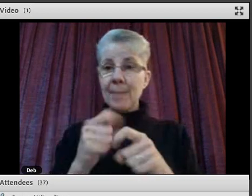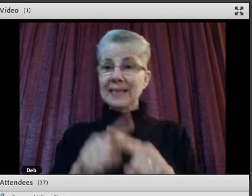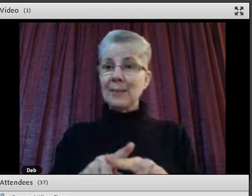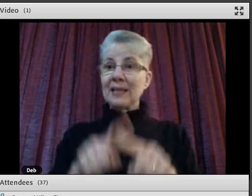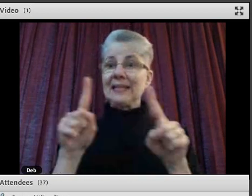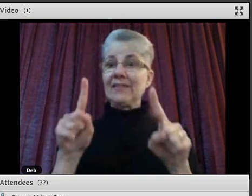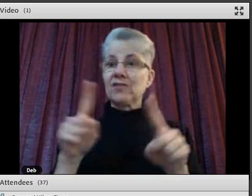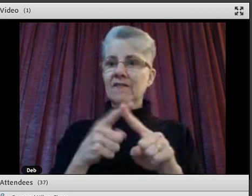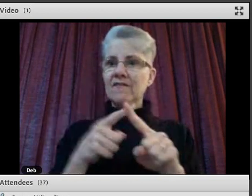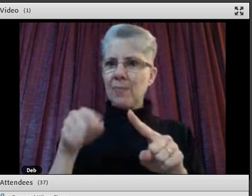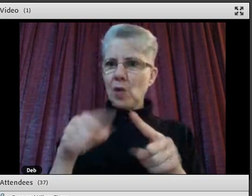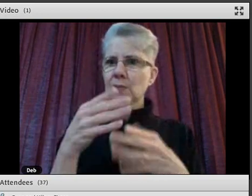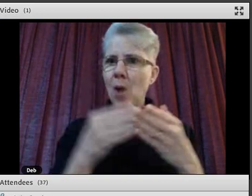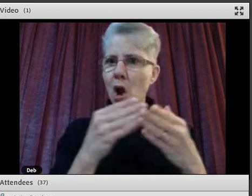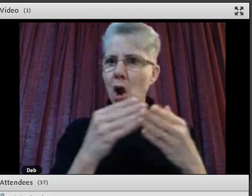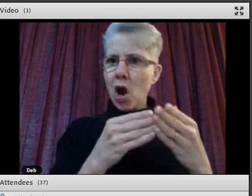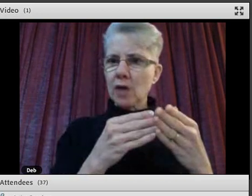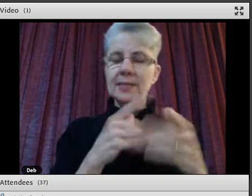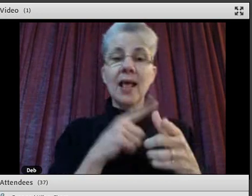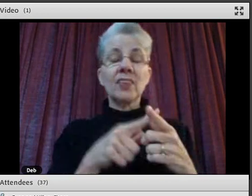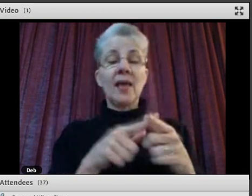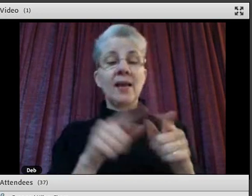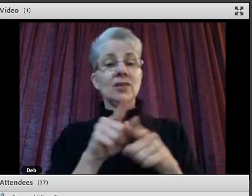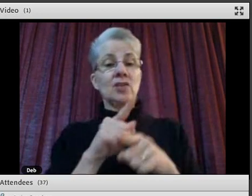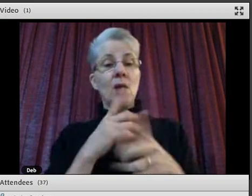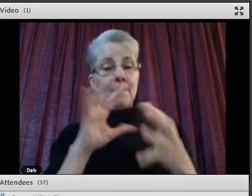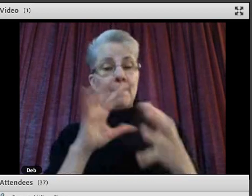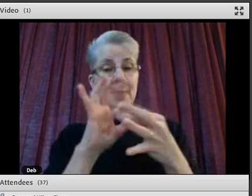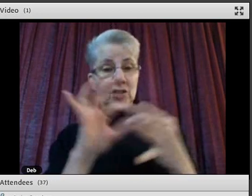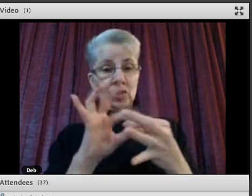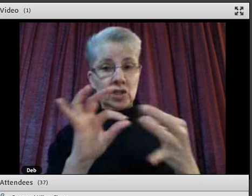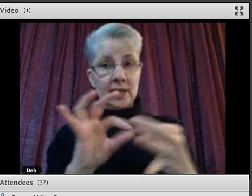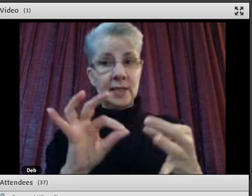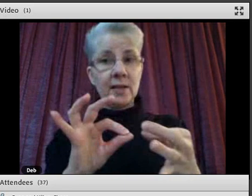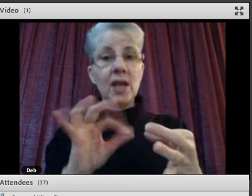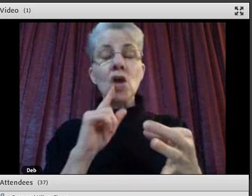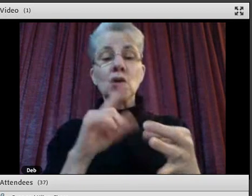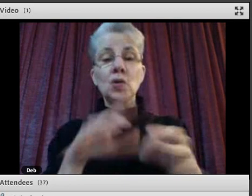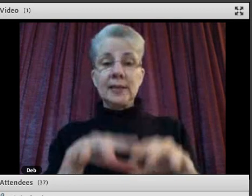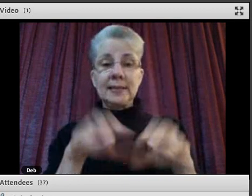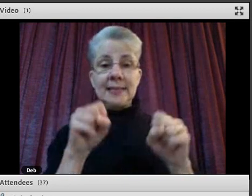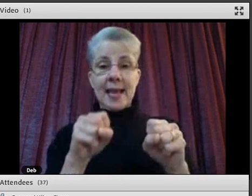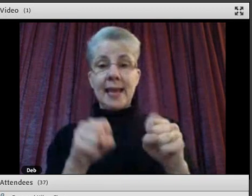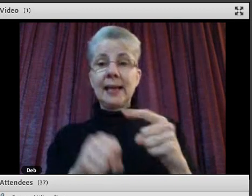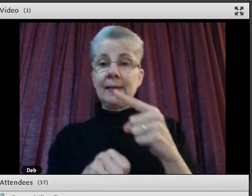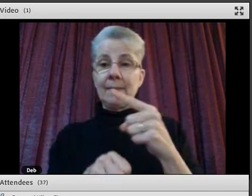And then, also, I want to mention you could take it the art direction.